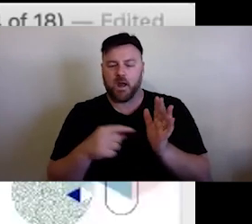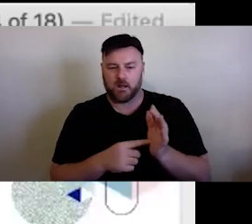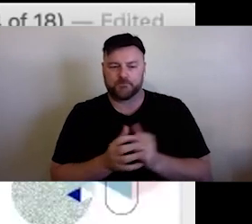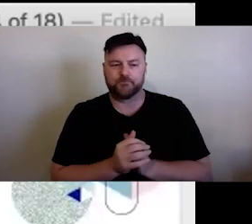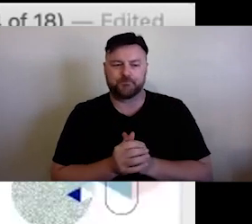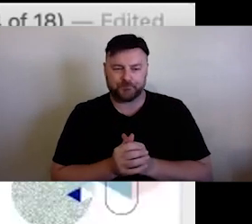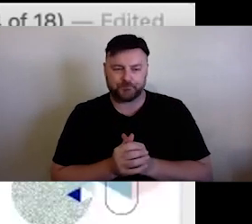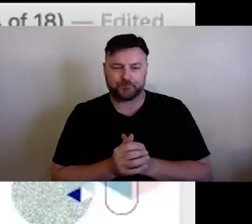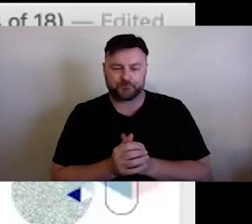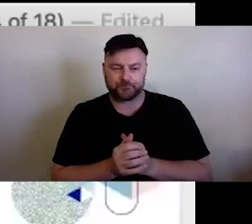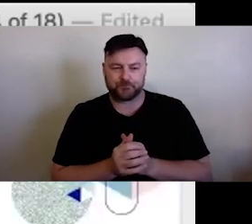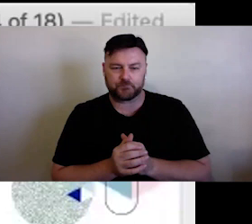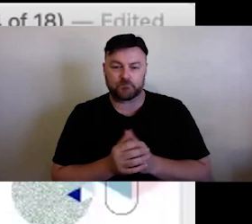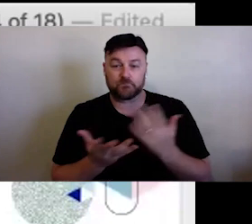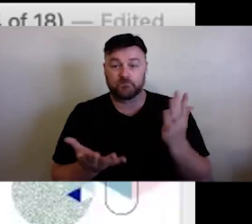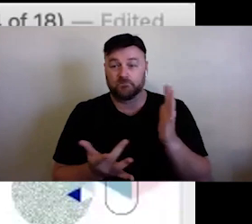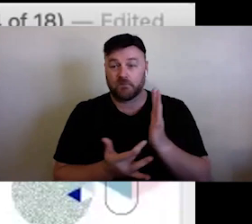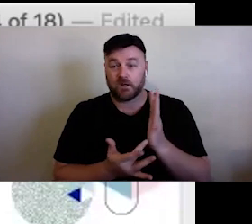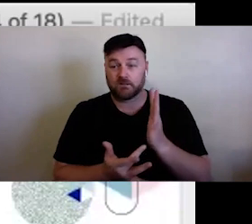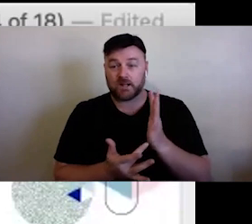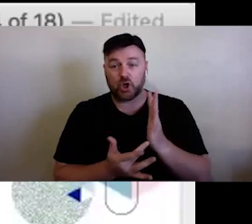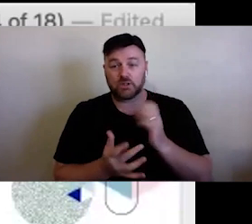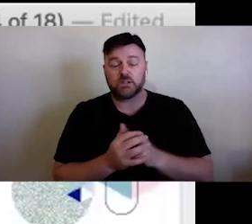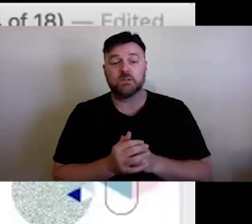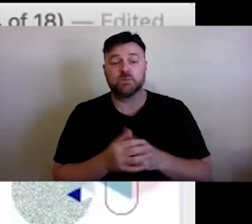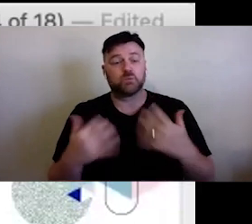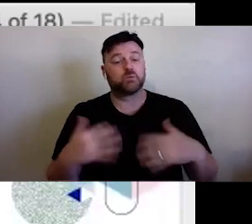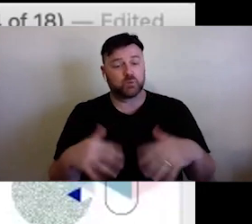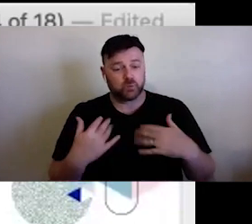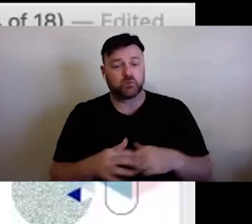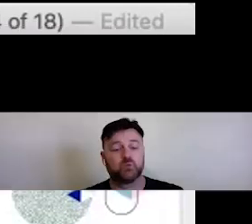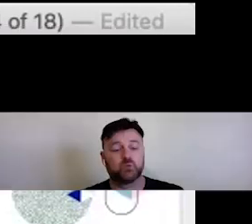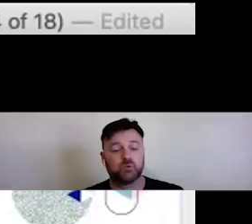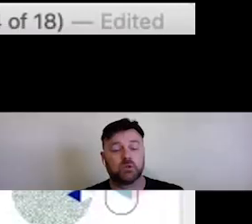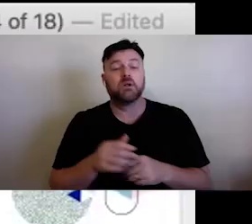audiences when it is social. So research on children's media usage